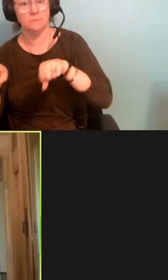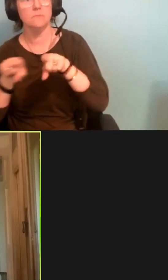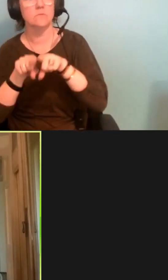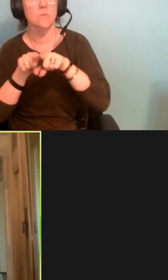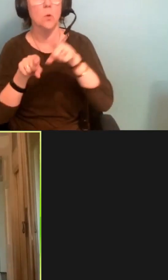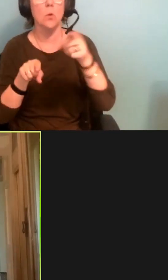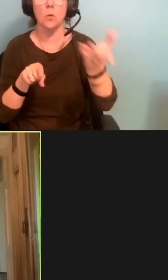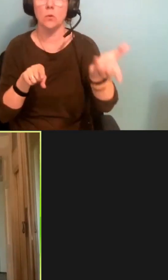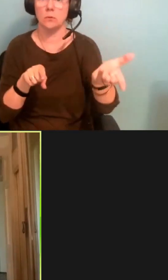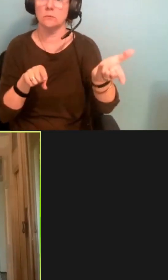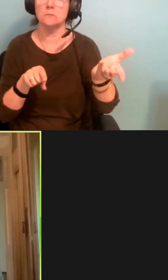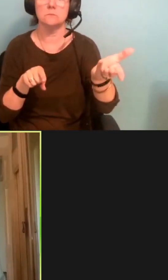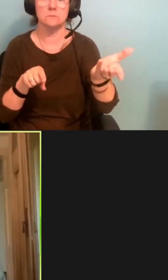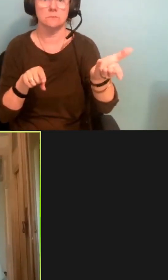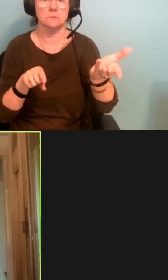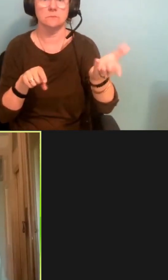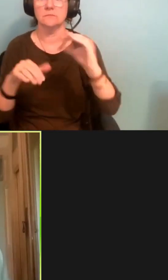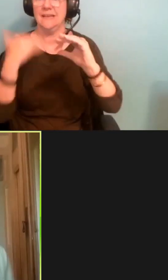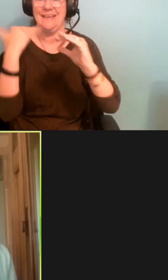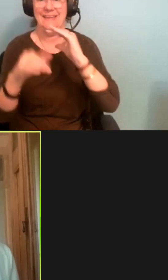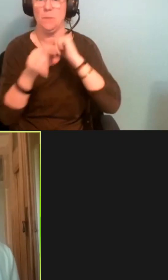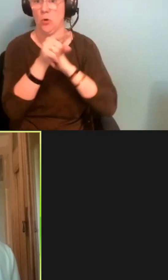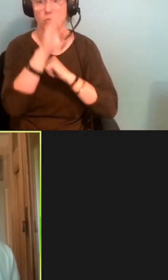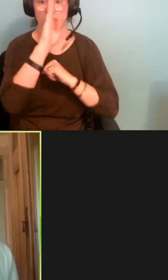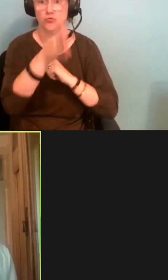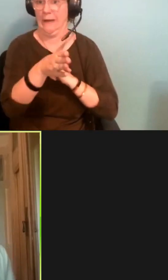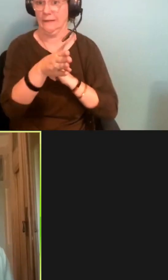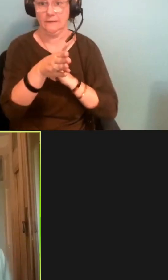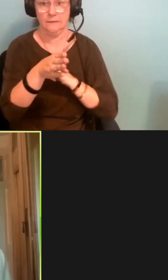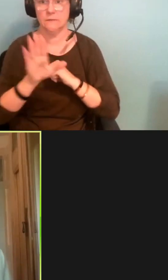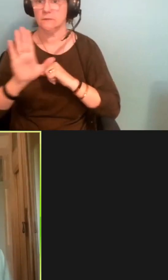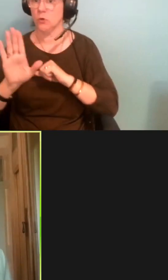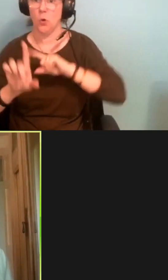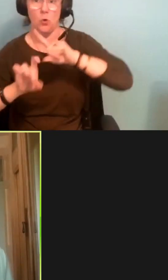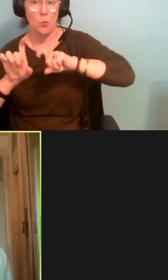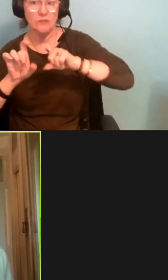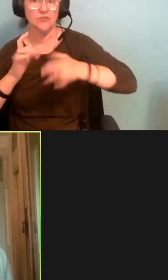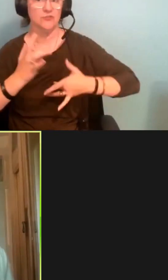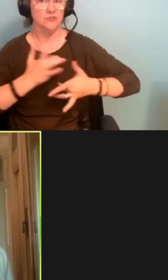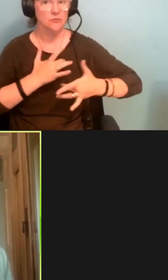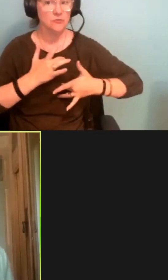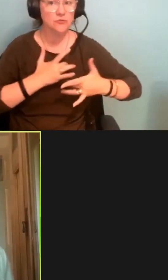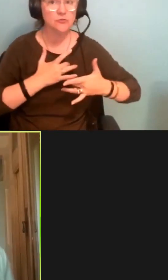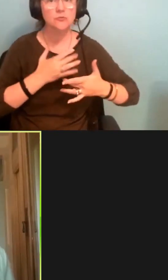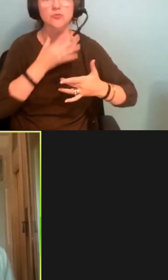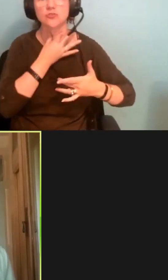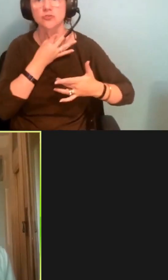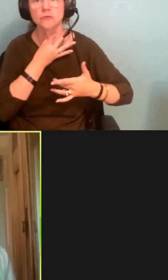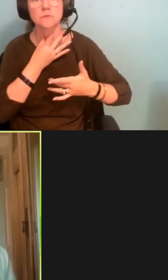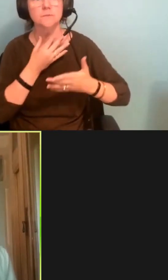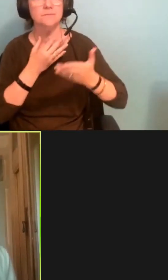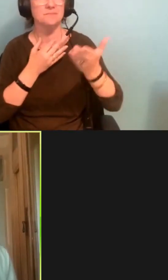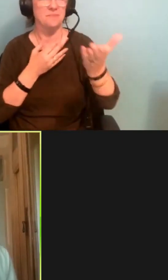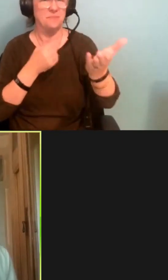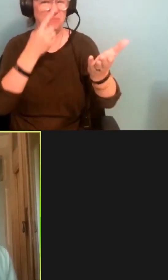to email her directly if if um and Allison maybe in the chat box uh you